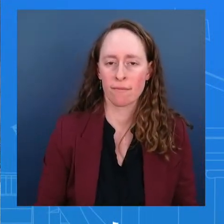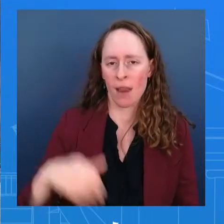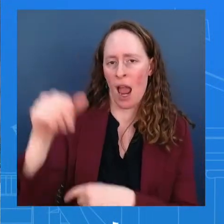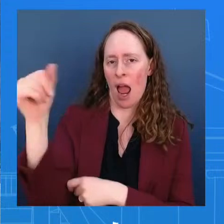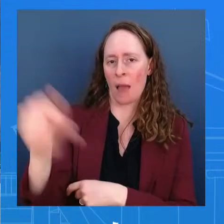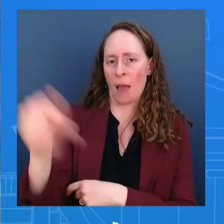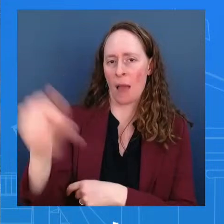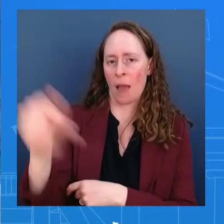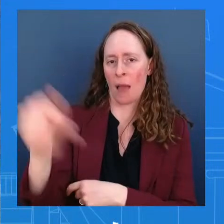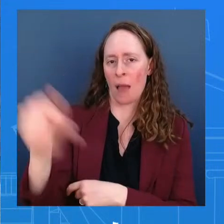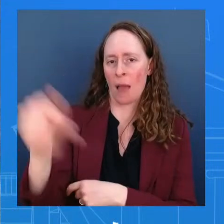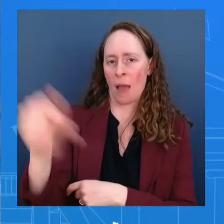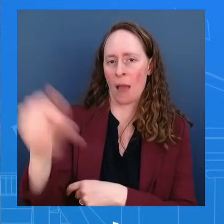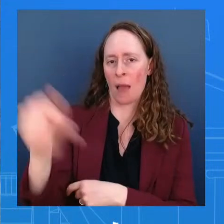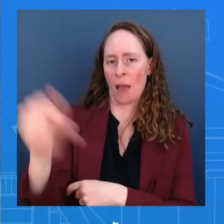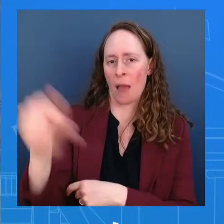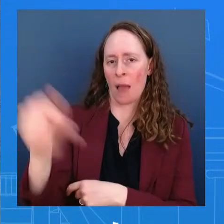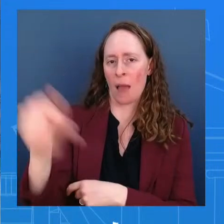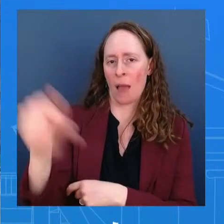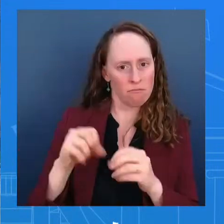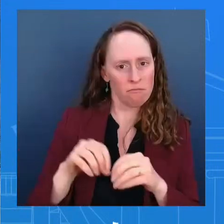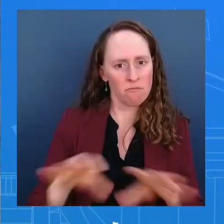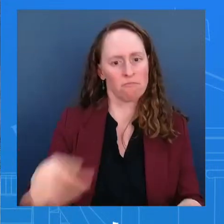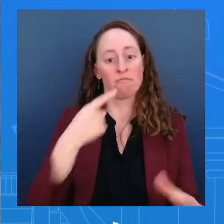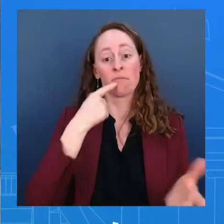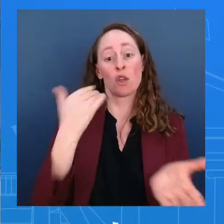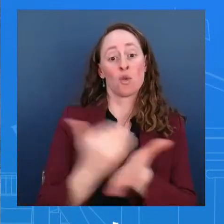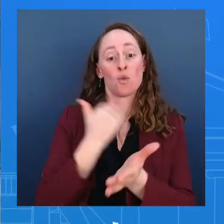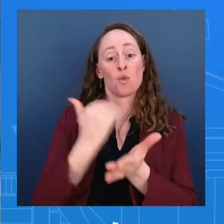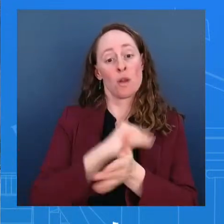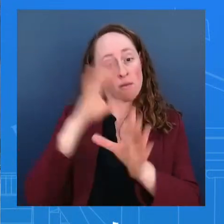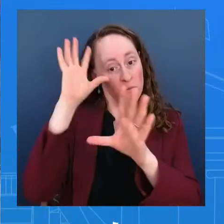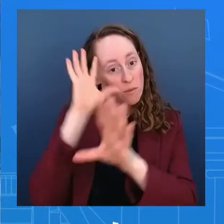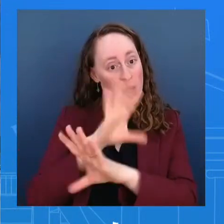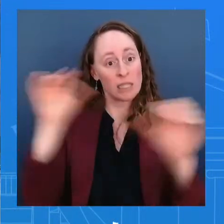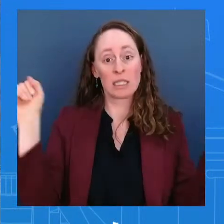under Representative Waltz is asking career civil servants,